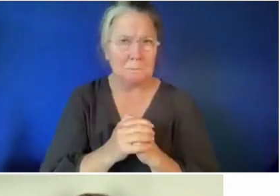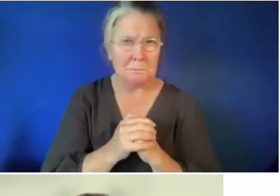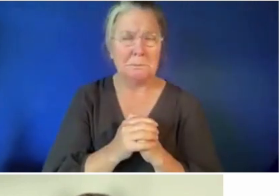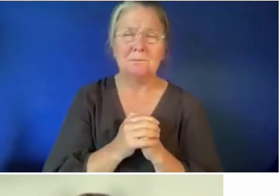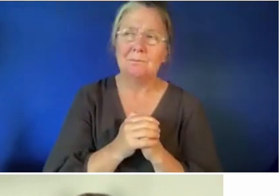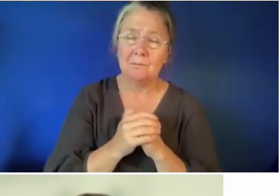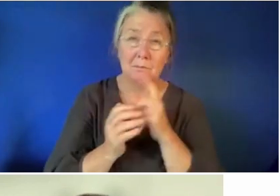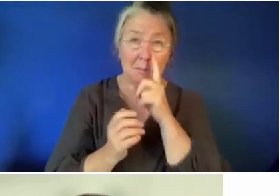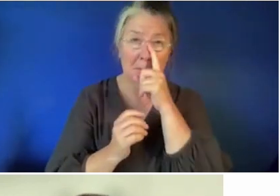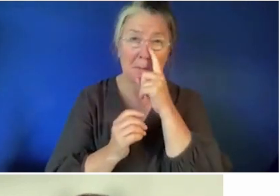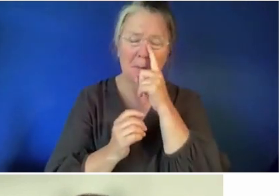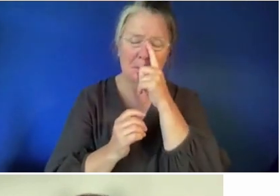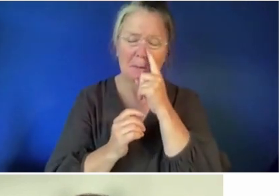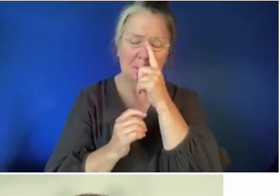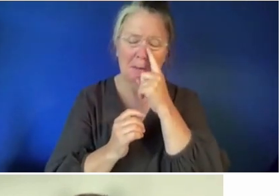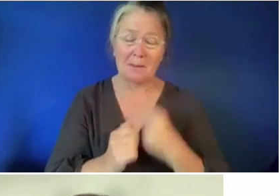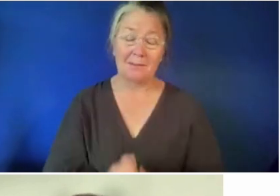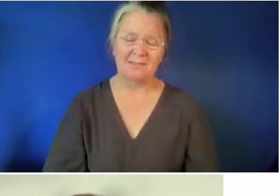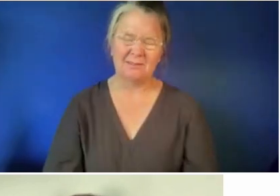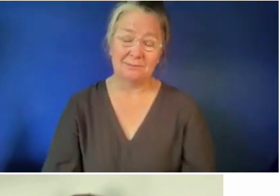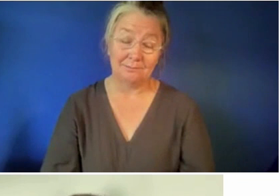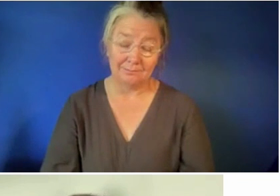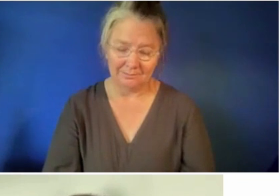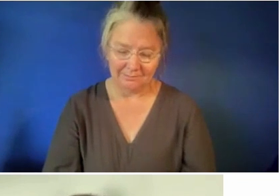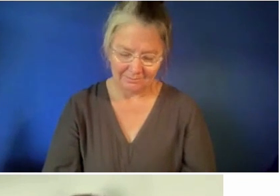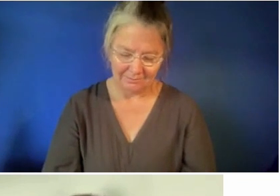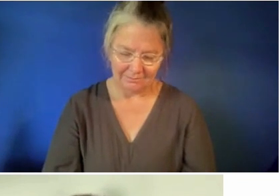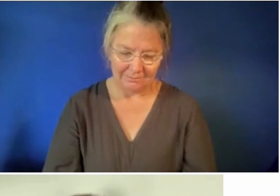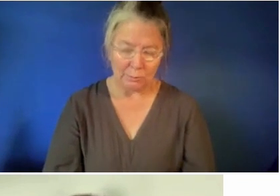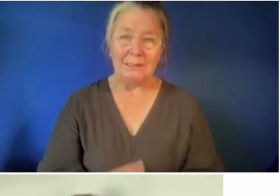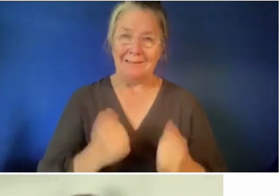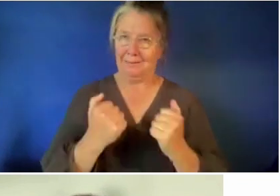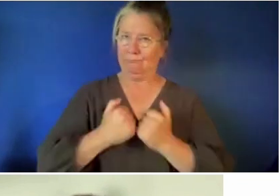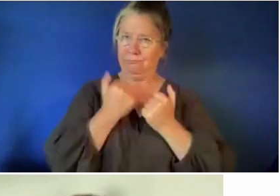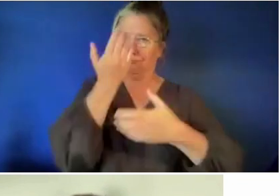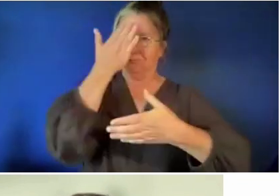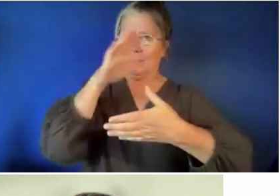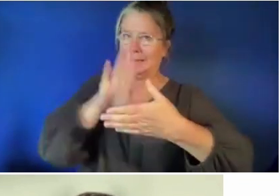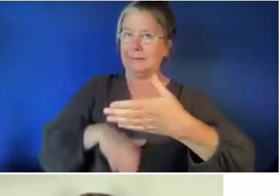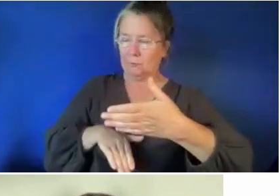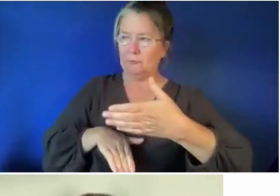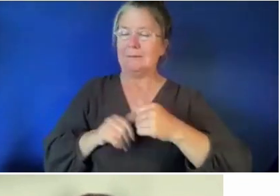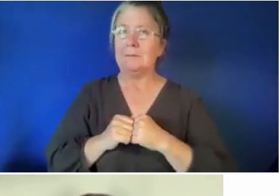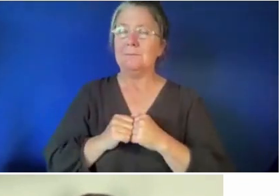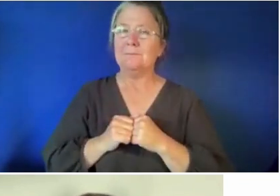Just again, a little bit from our experience where we had slightly different pay scales